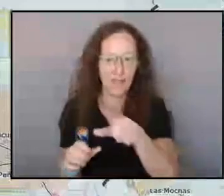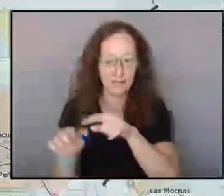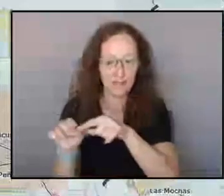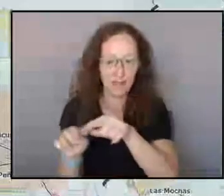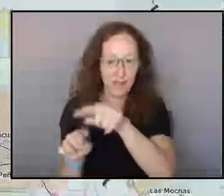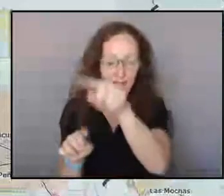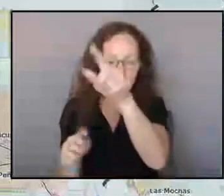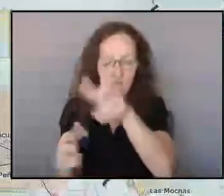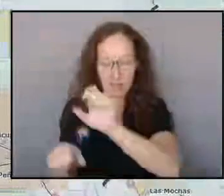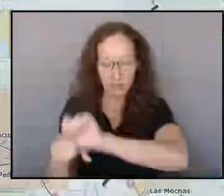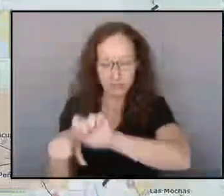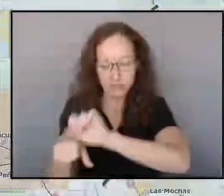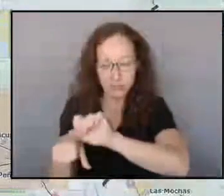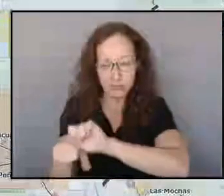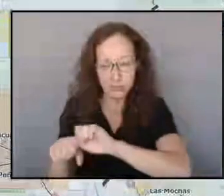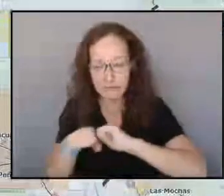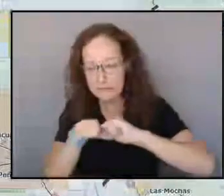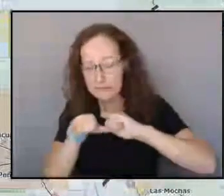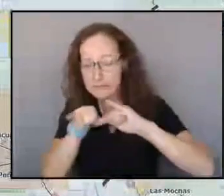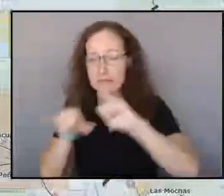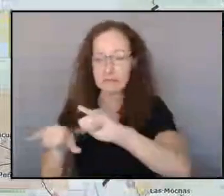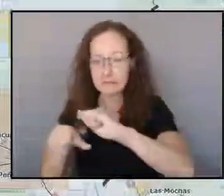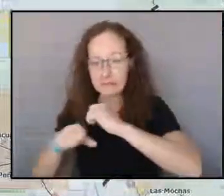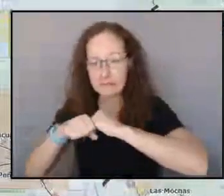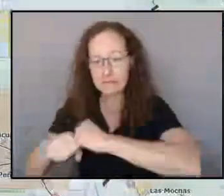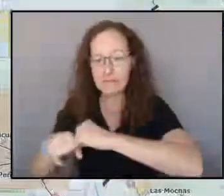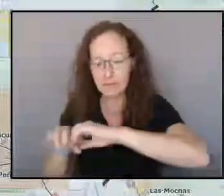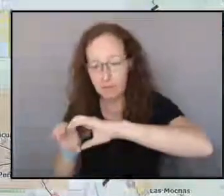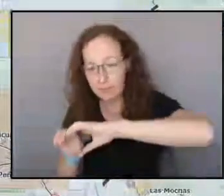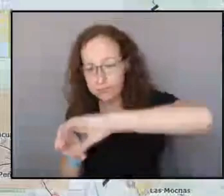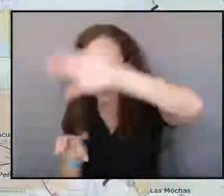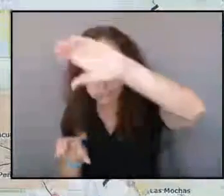AREA WHERE YOU SAW THAT BRIGHT WHITE IS THE AREA WHERE